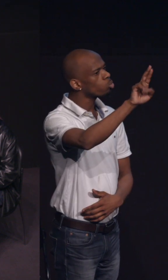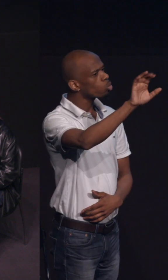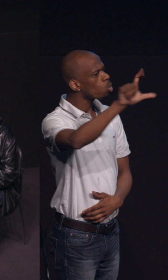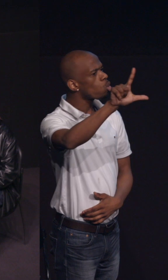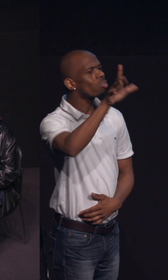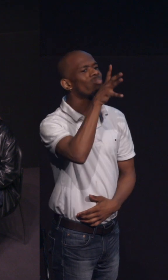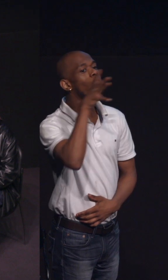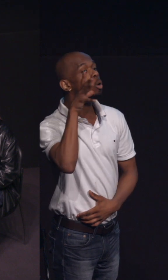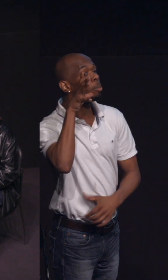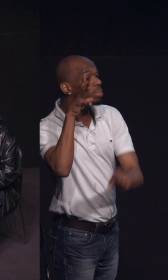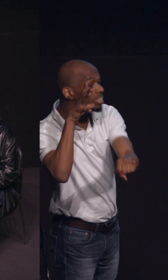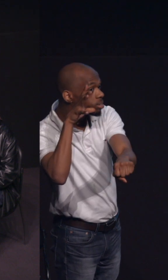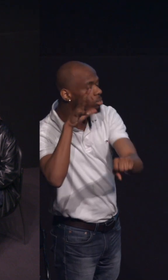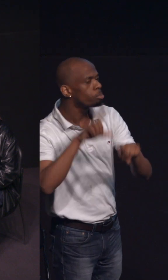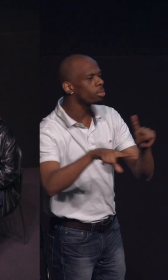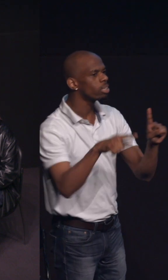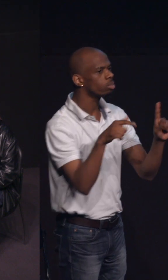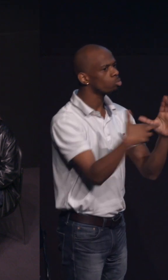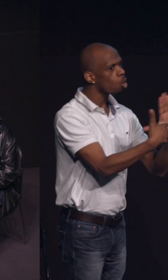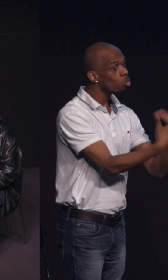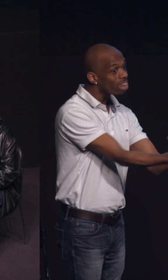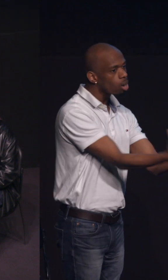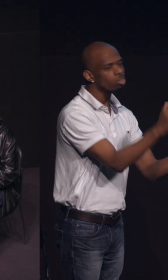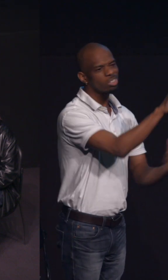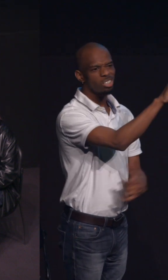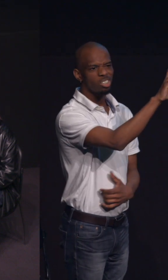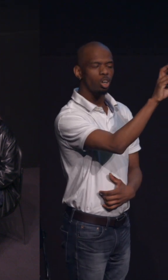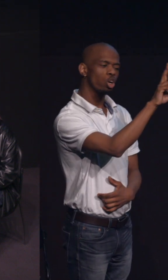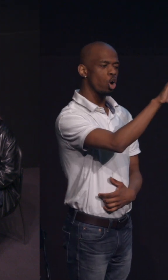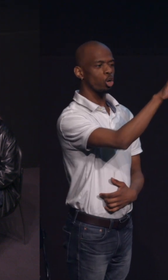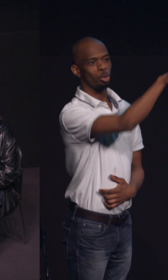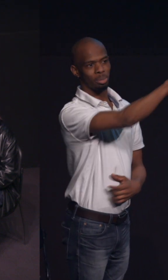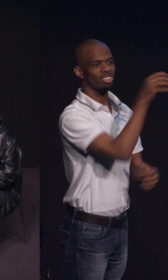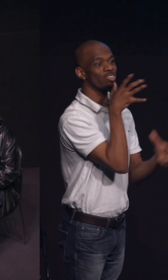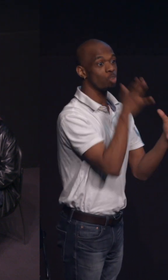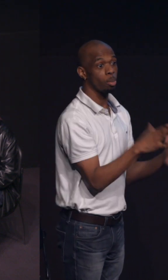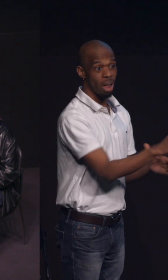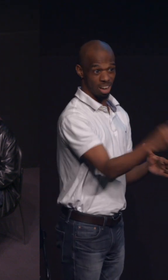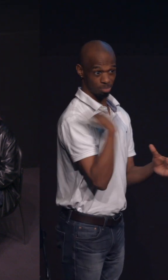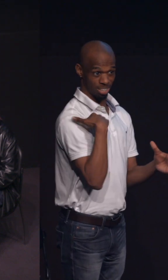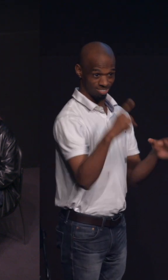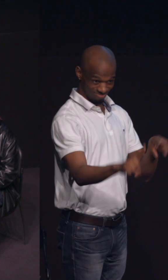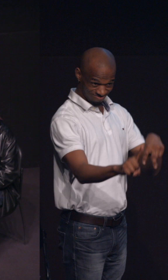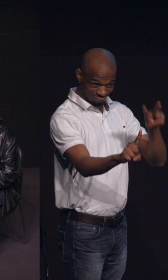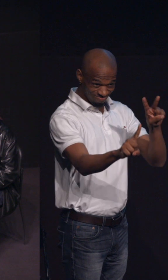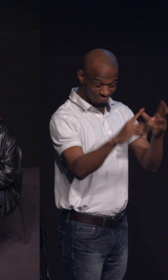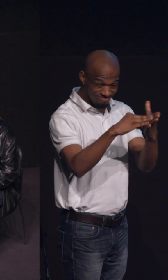and then I've learned from people like you, Mr. Scott, you know, about, you know,